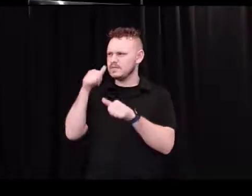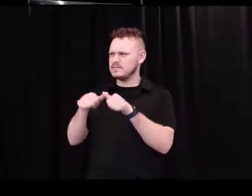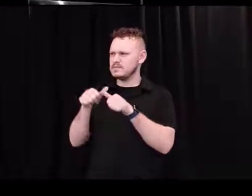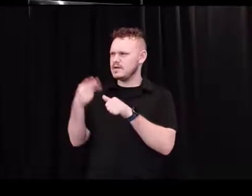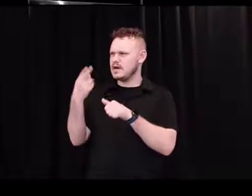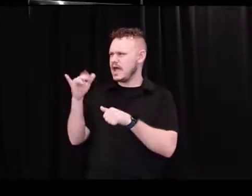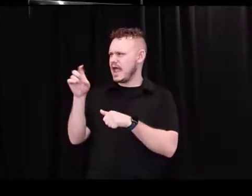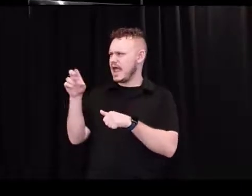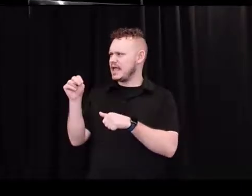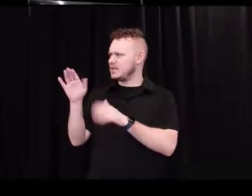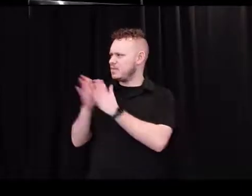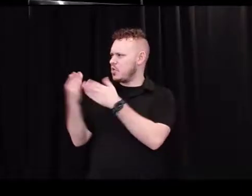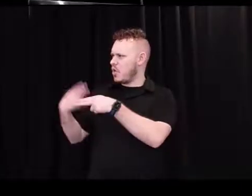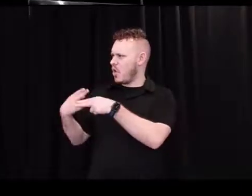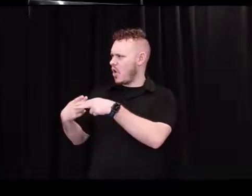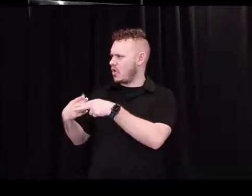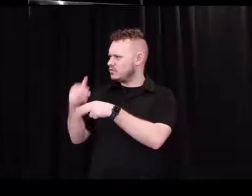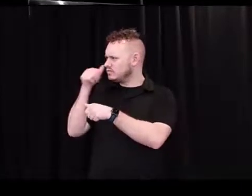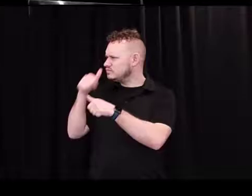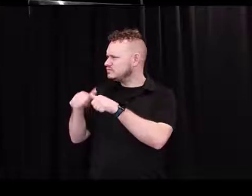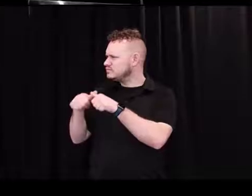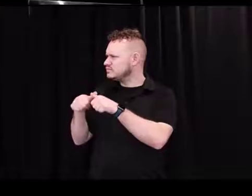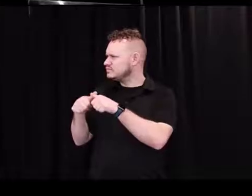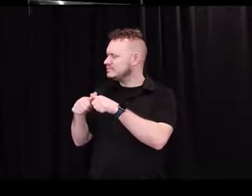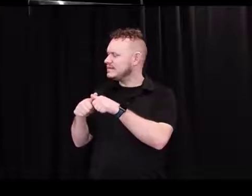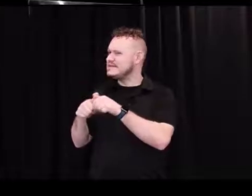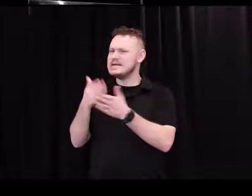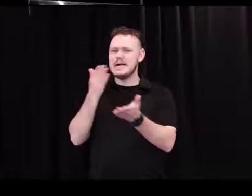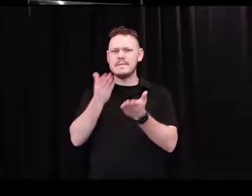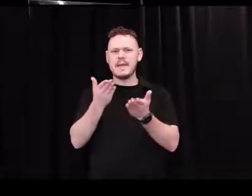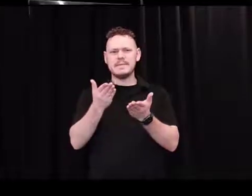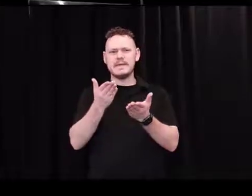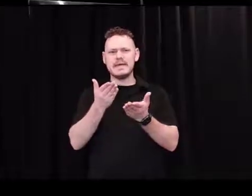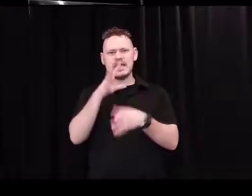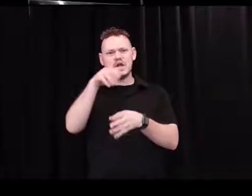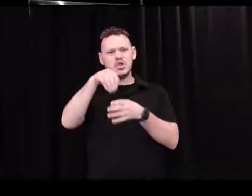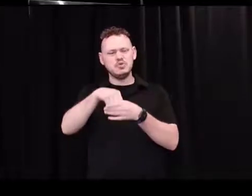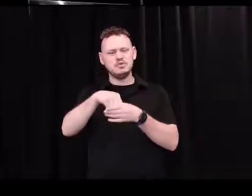called? It might be "Inclusive Components" or something like that. A guy named Heydon